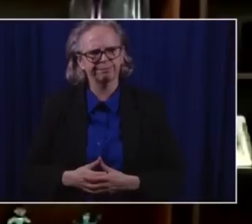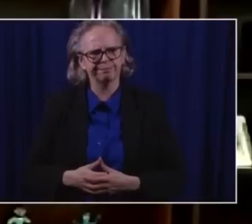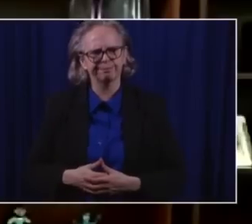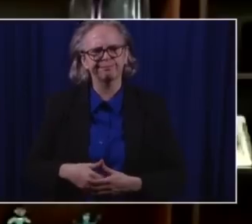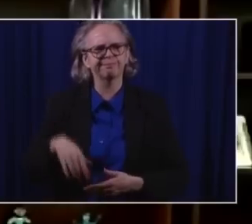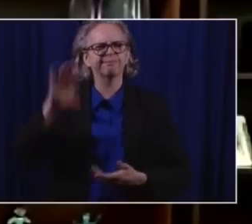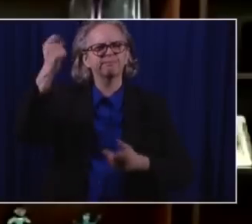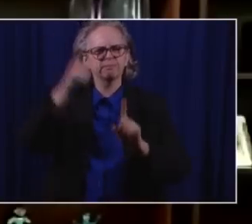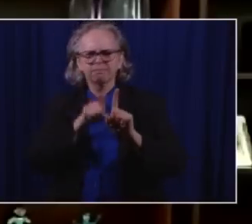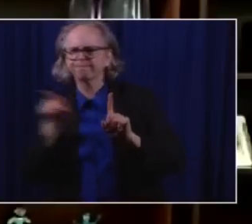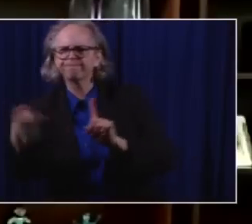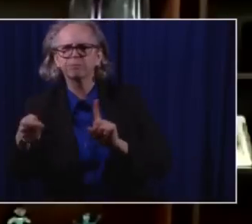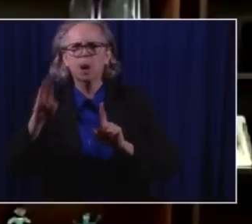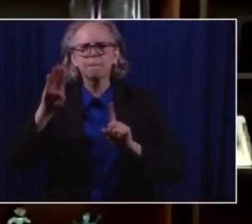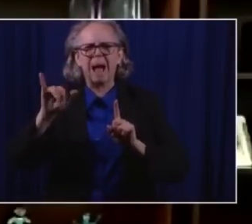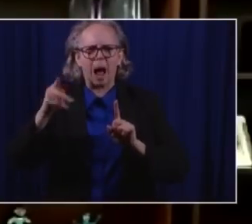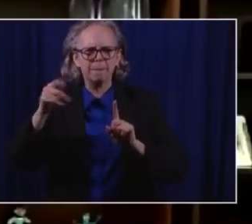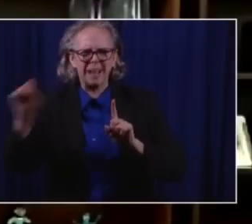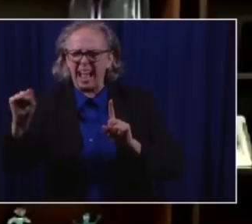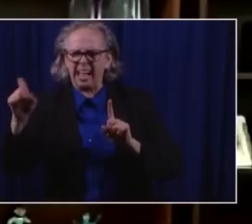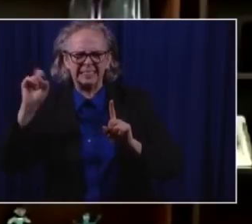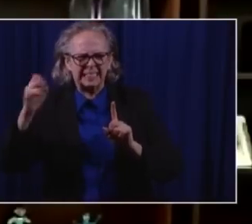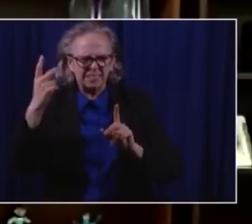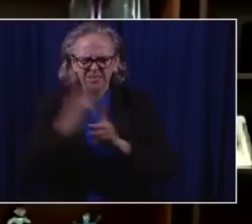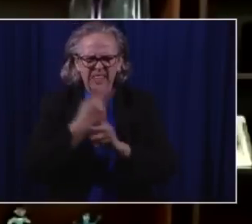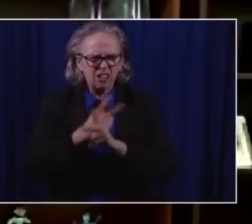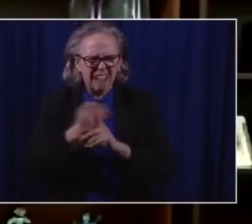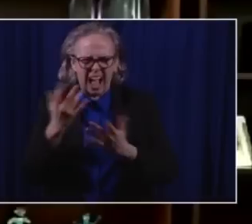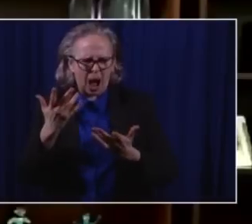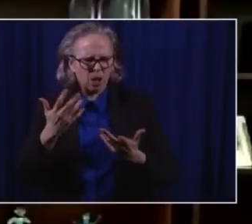that's actually becoming polite about that is something like ecmo and that most a particular